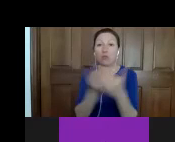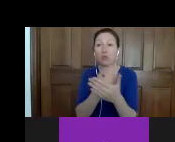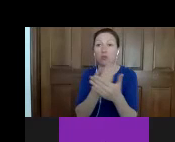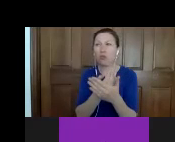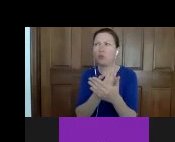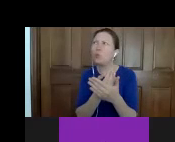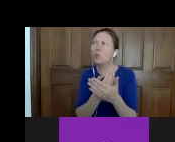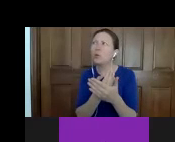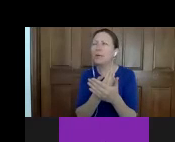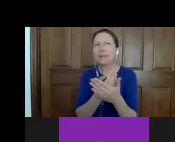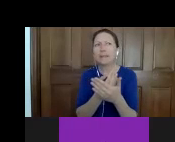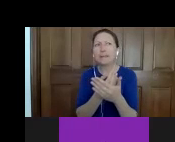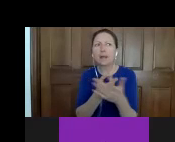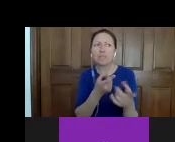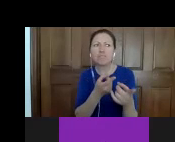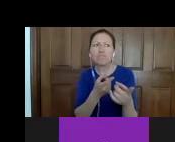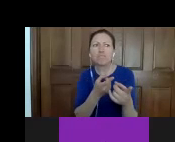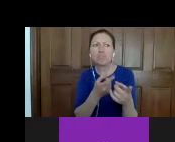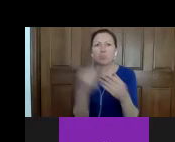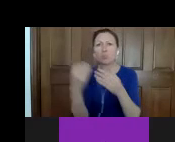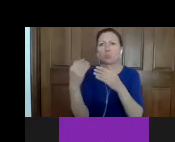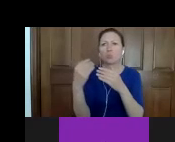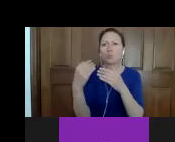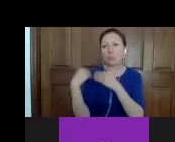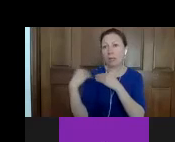sure whether you'll need accommodations and what job accommodations you'll need, visit